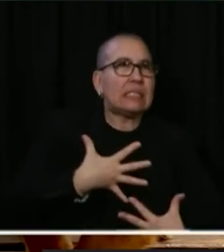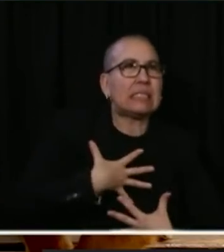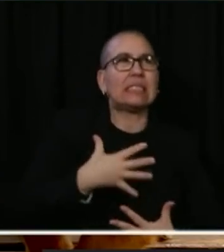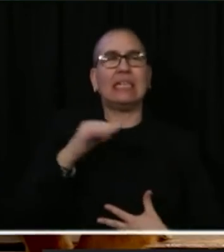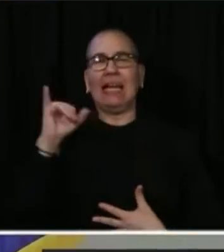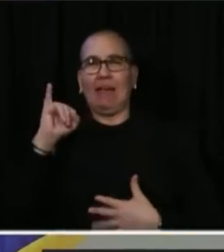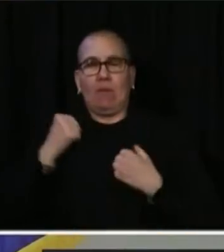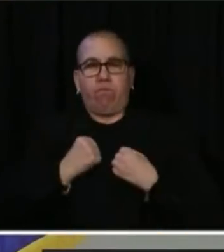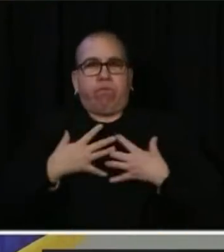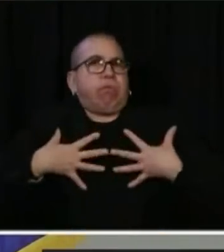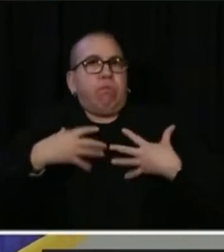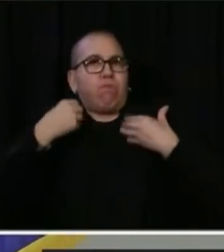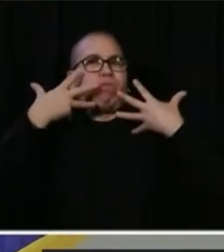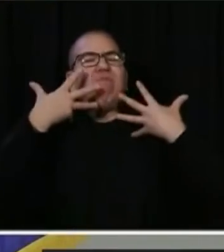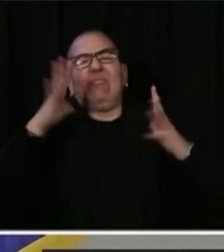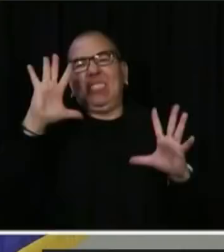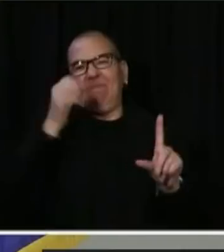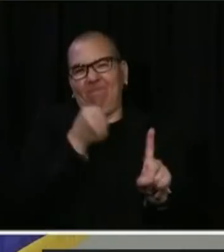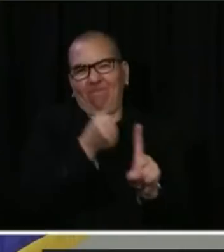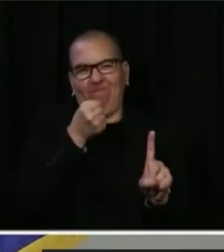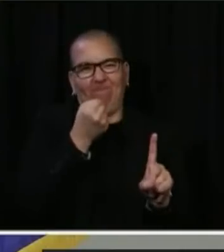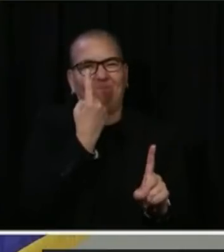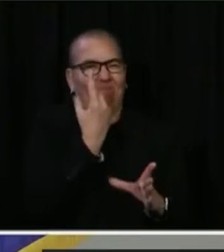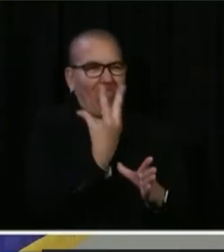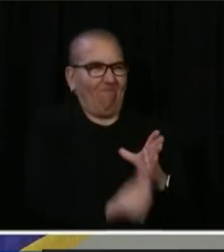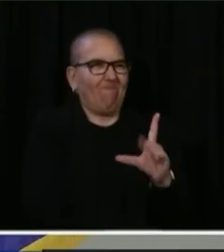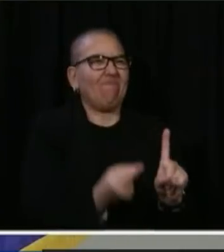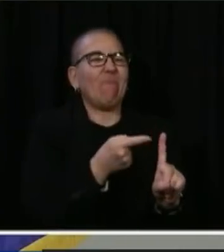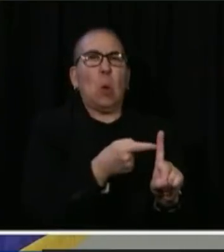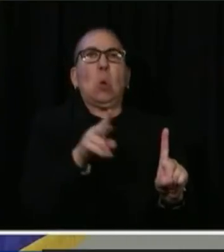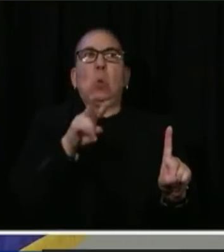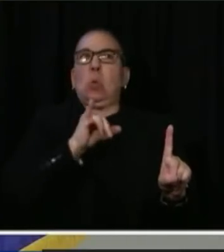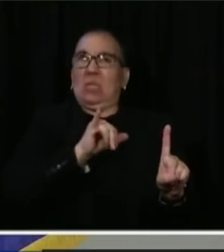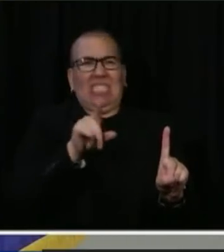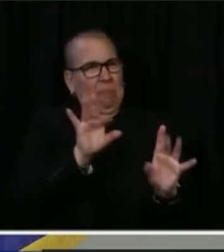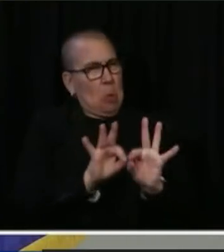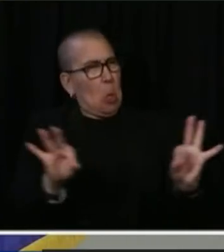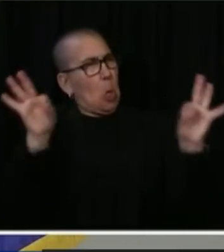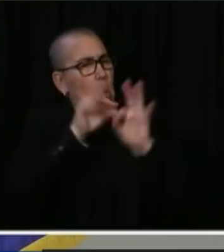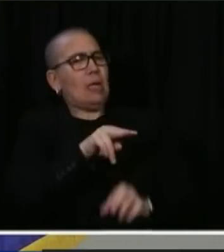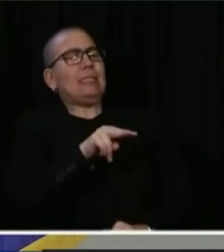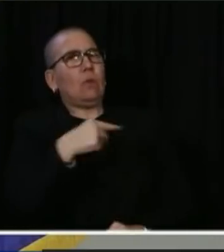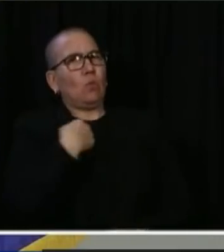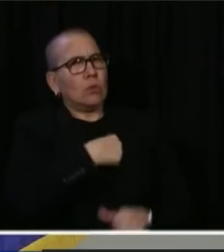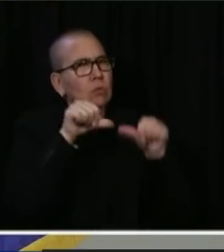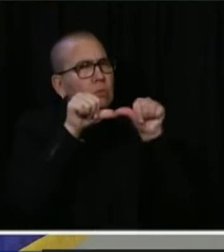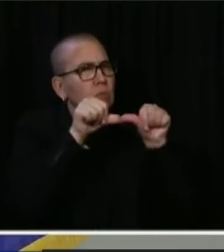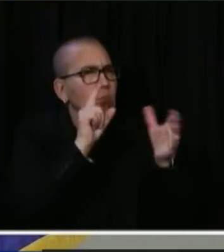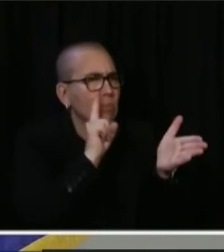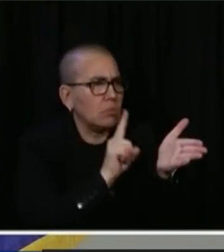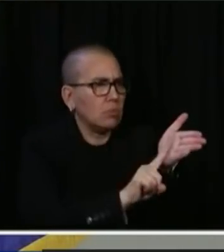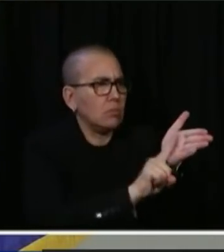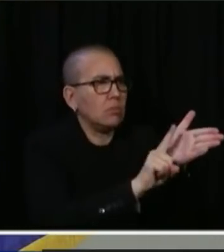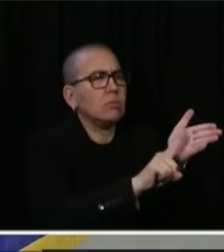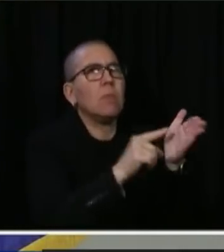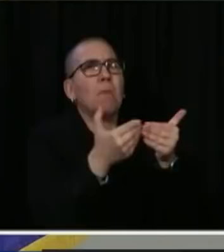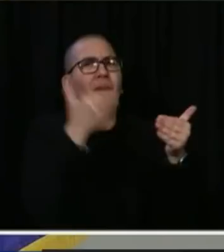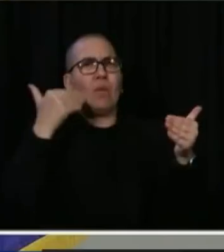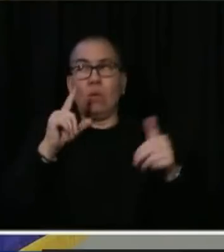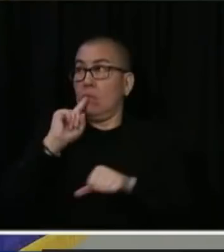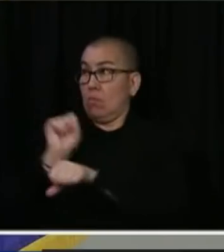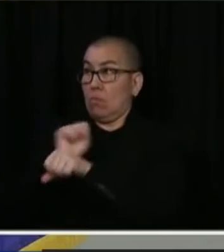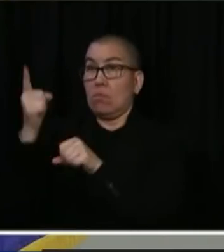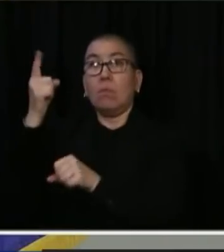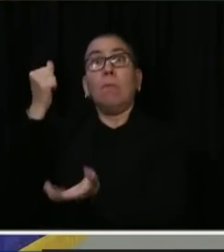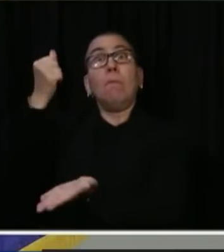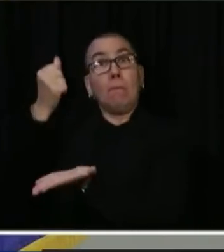THEN, THESE THINGS, I HOPE YOU